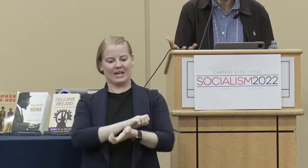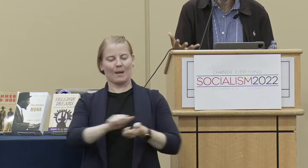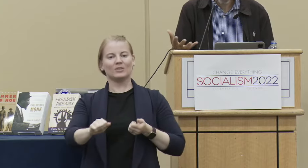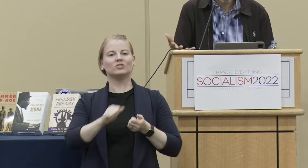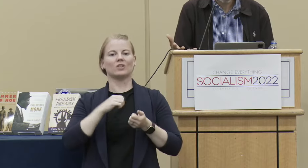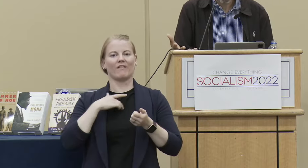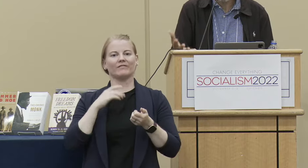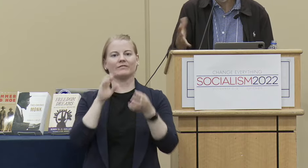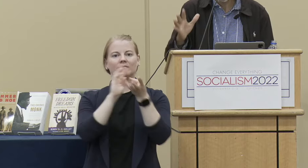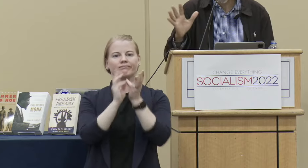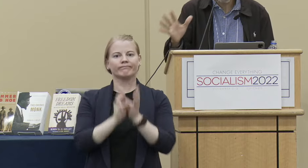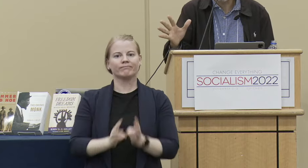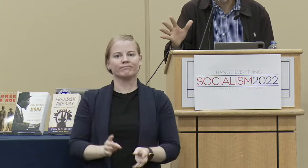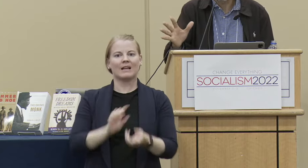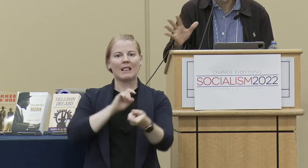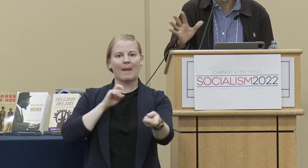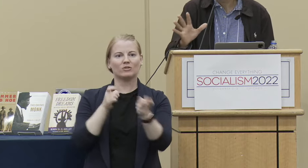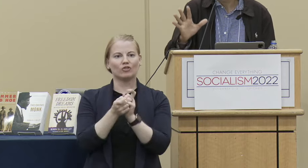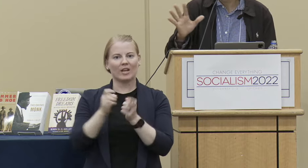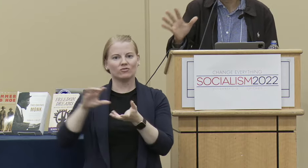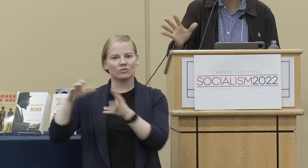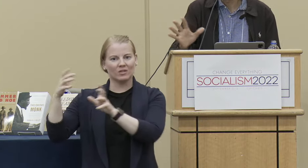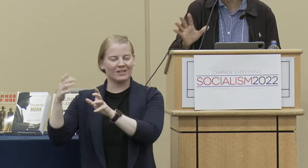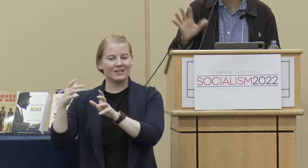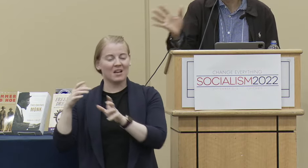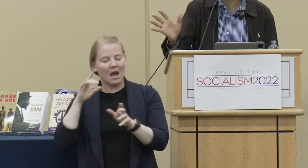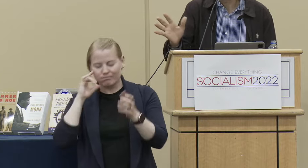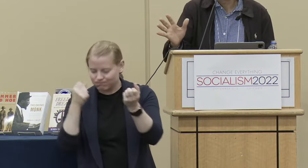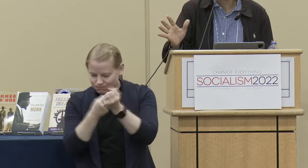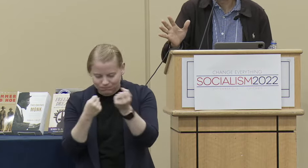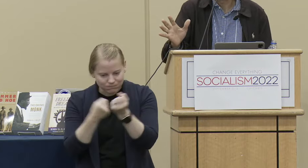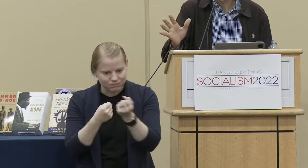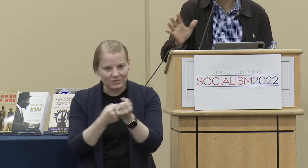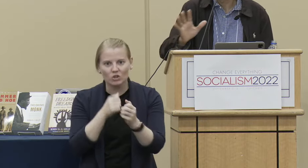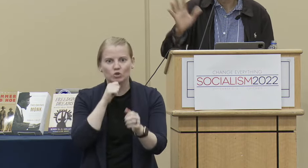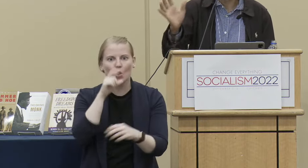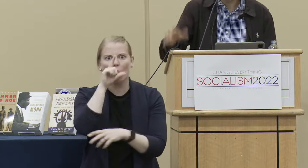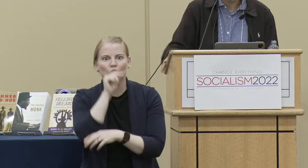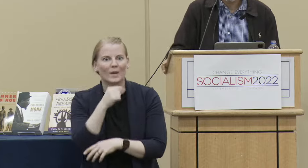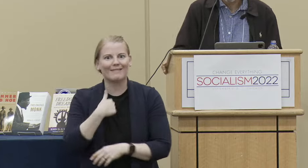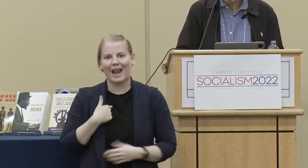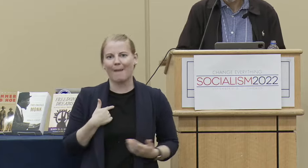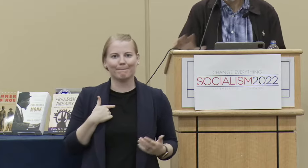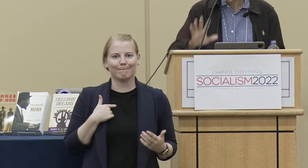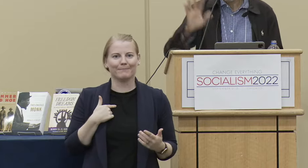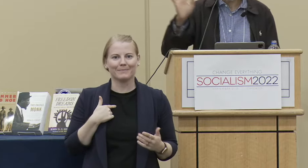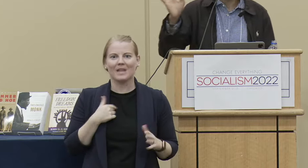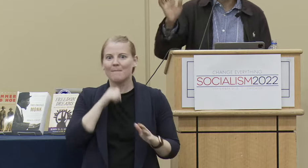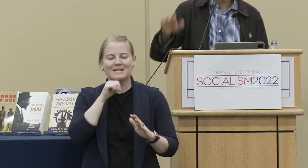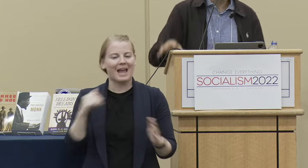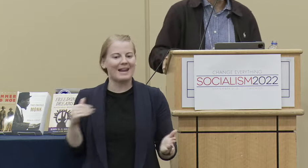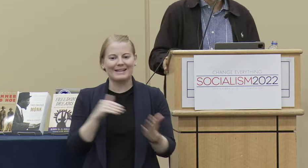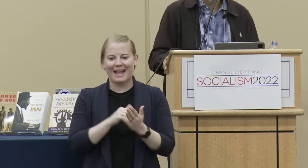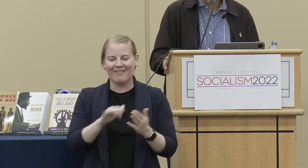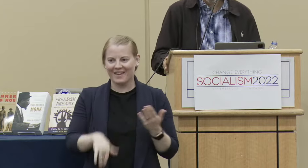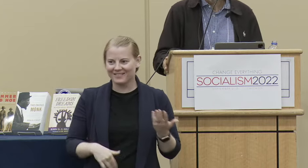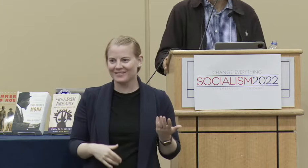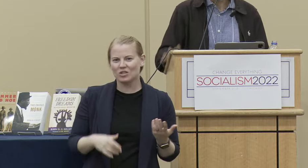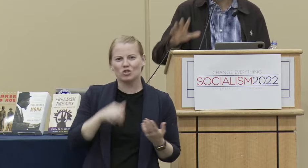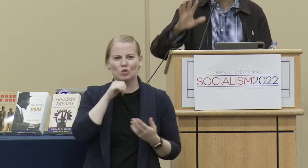trying to reverse the damage of climate change possibly. And I'm all for that. I love it. I'm not against it. Don't tweet